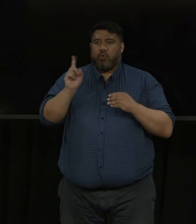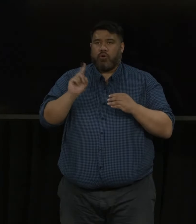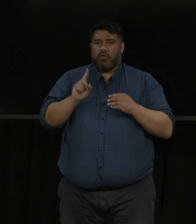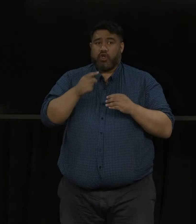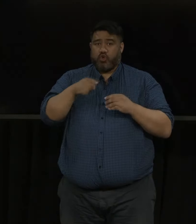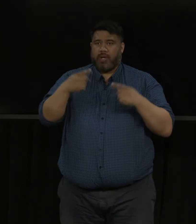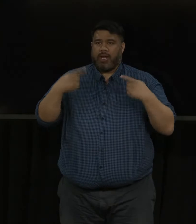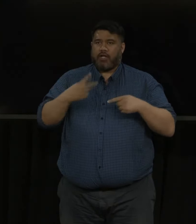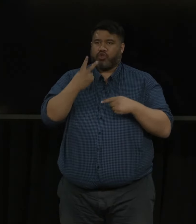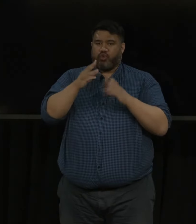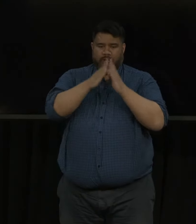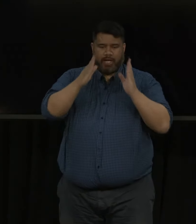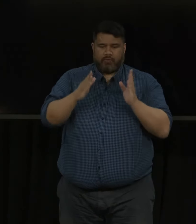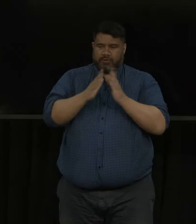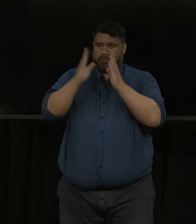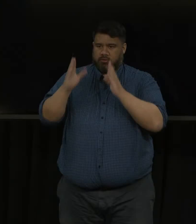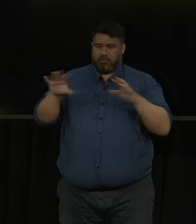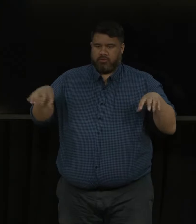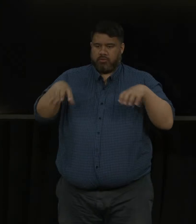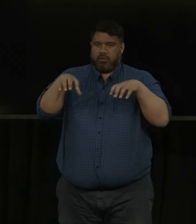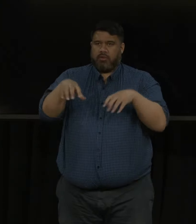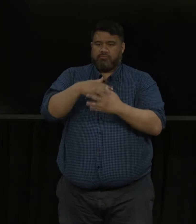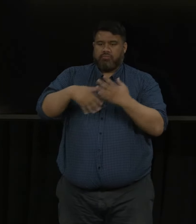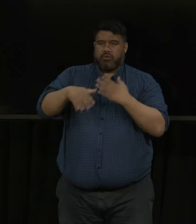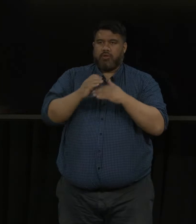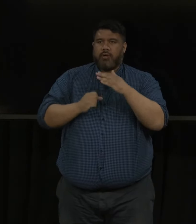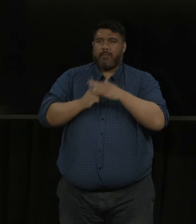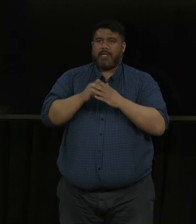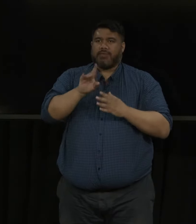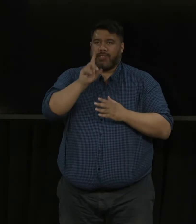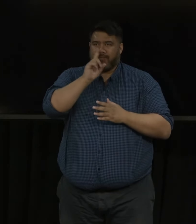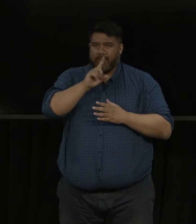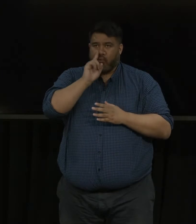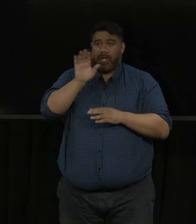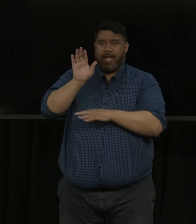that now. The ability to meet another